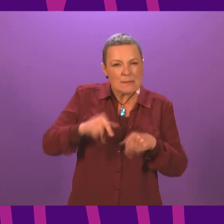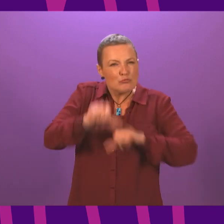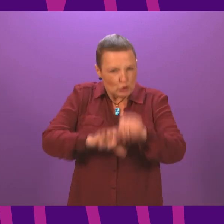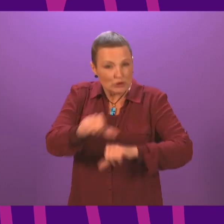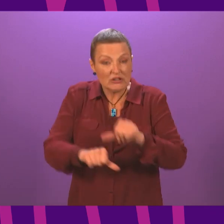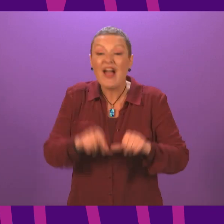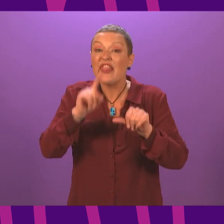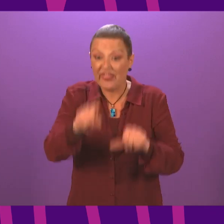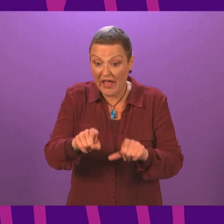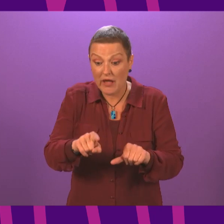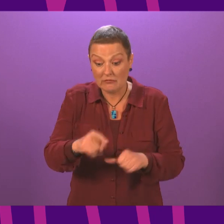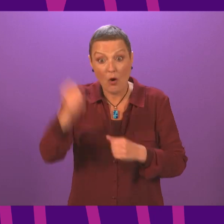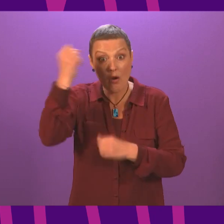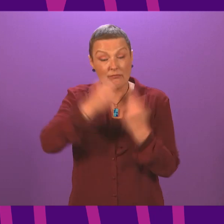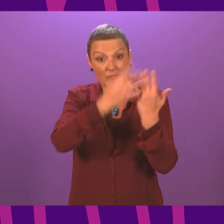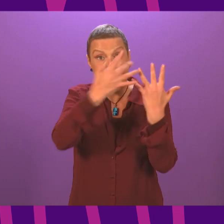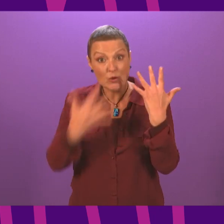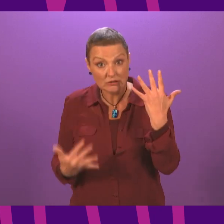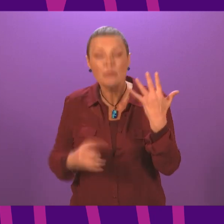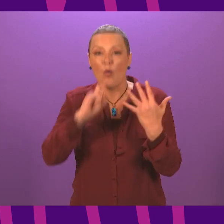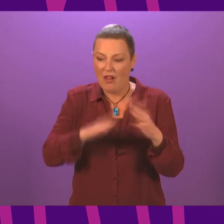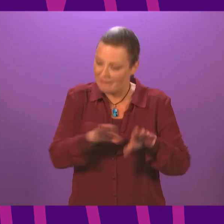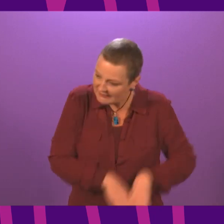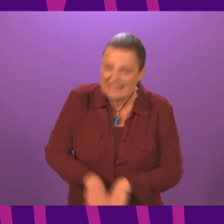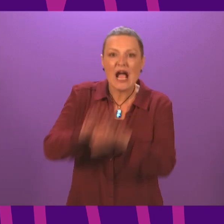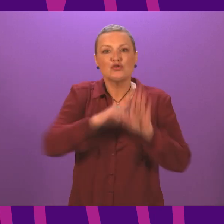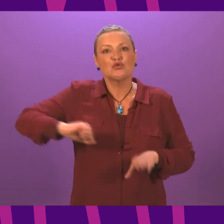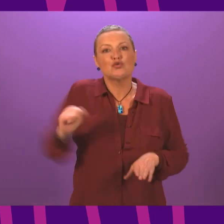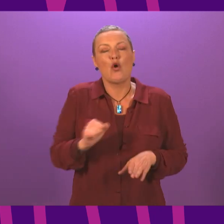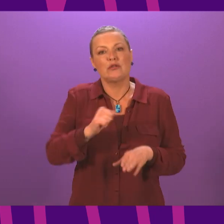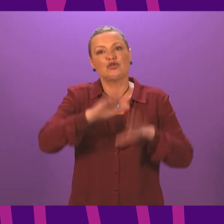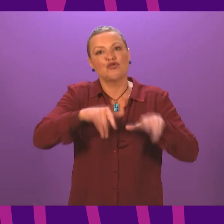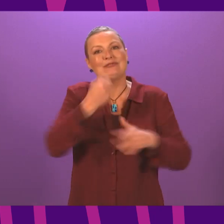by a full national roll-out in the autumn. The following year, the adult disability payment